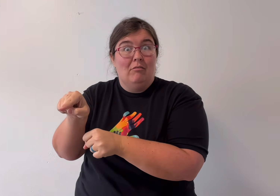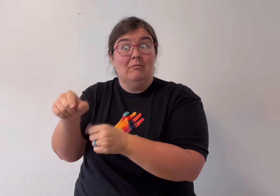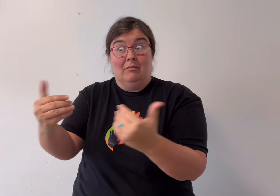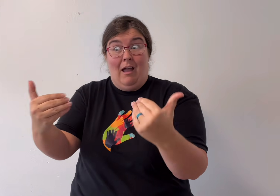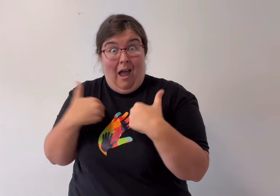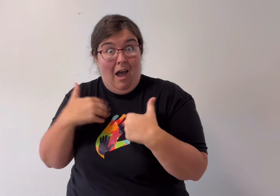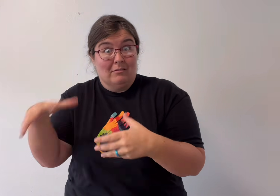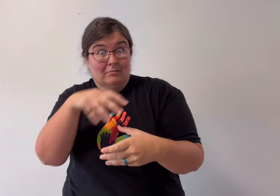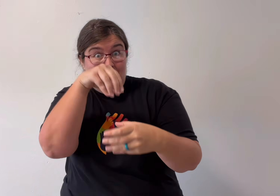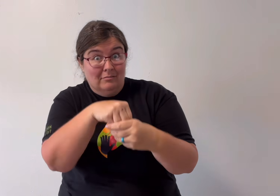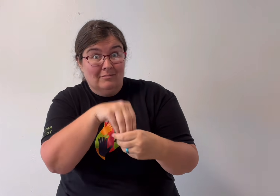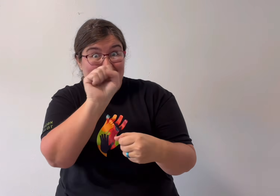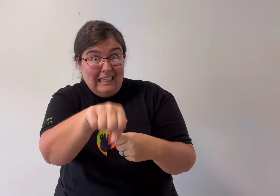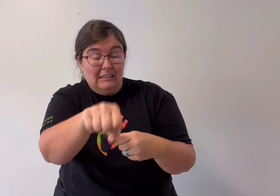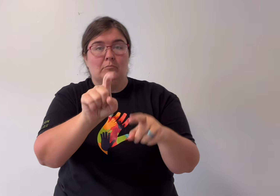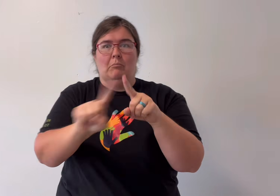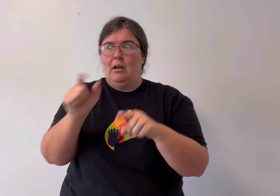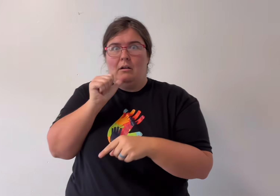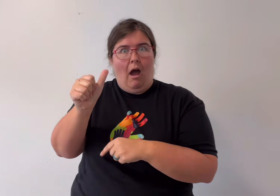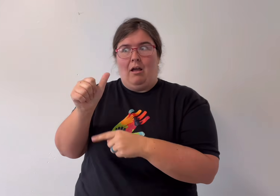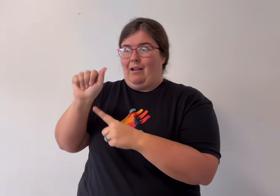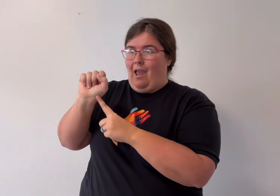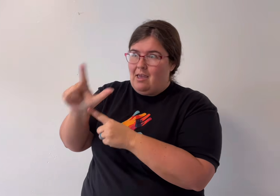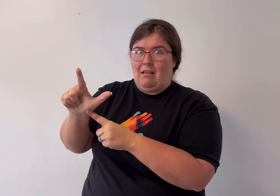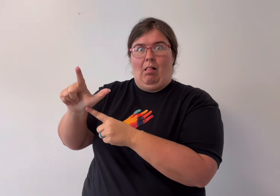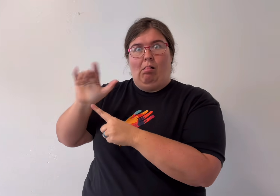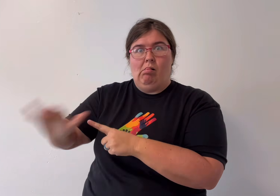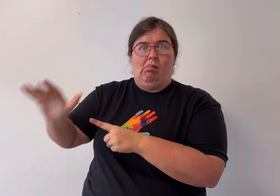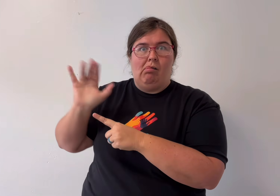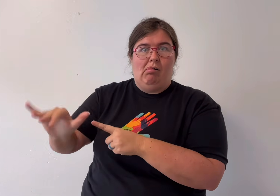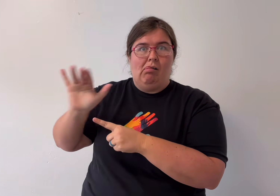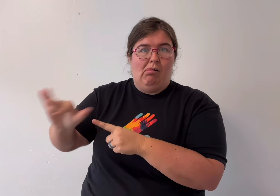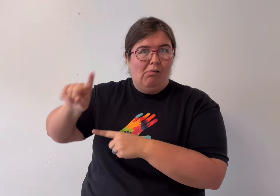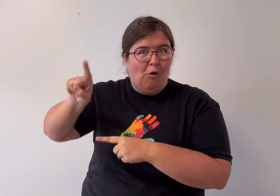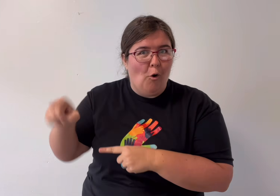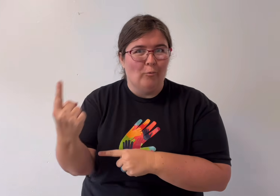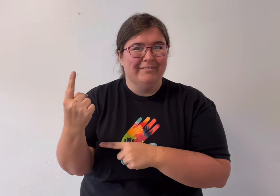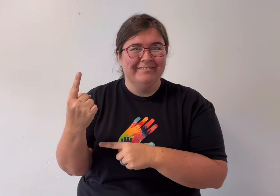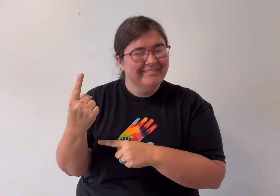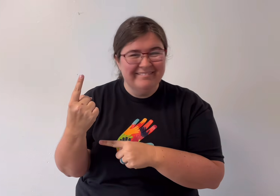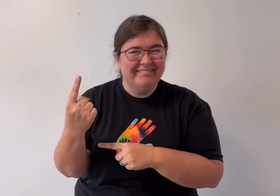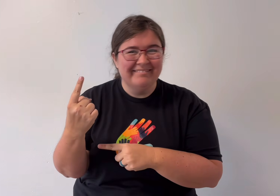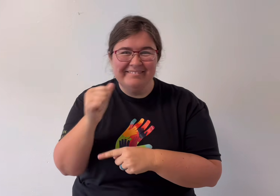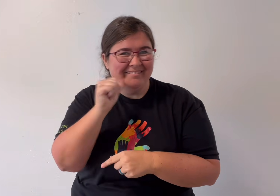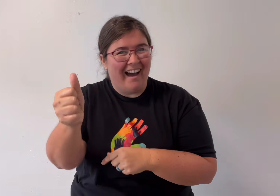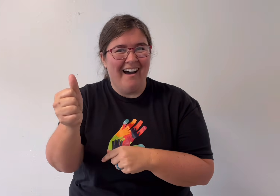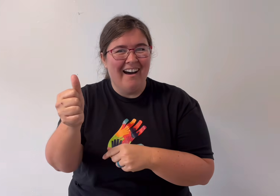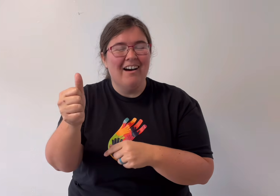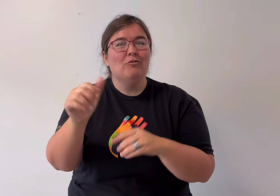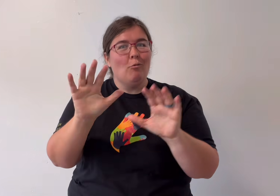Yes, ASL has fingerspelling. It's an element of ASL, but fingerspelling is not all that ASL is. It's just not.